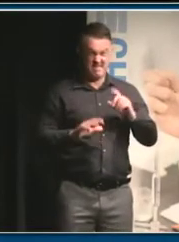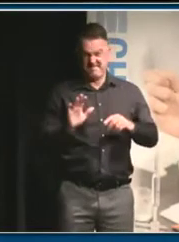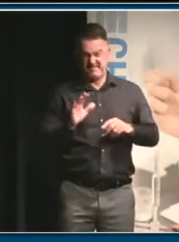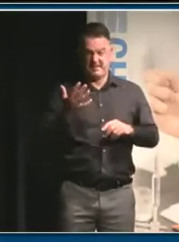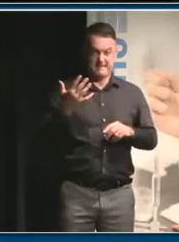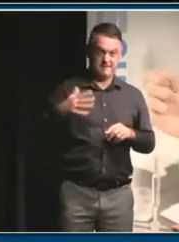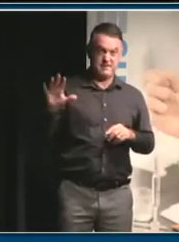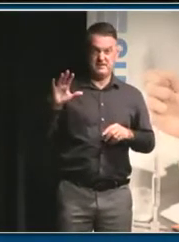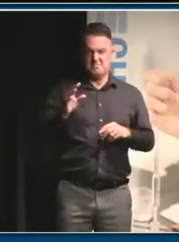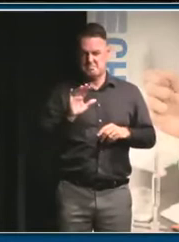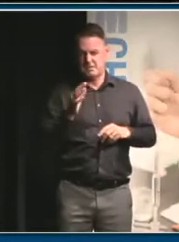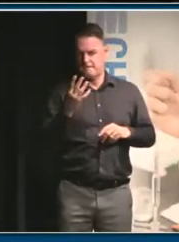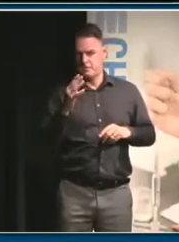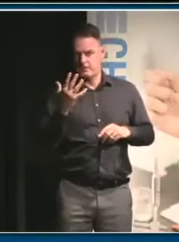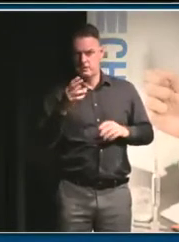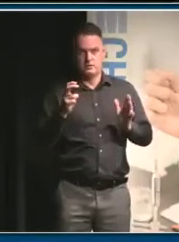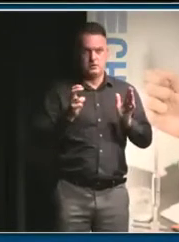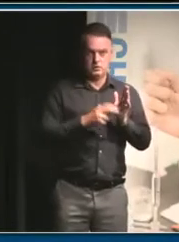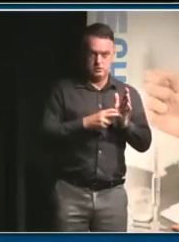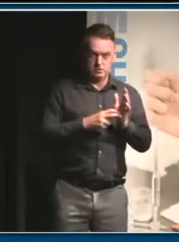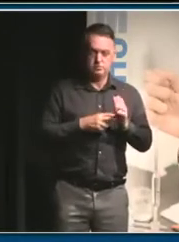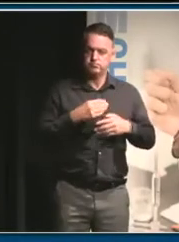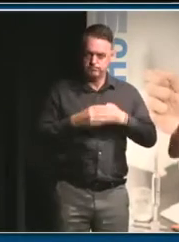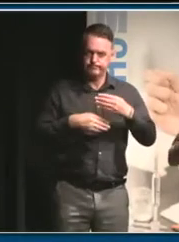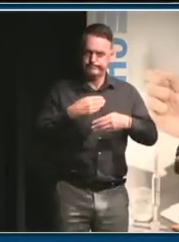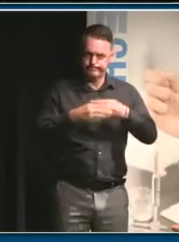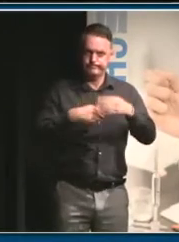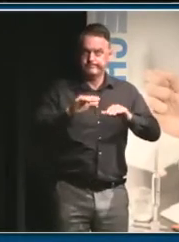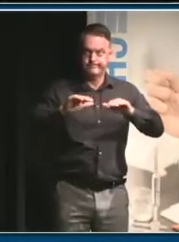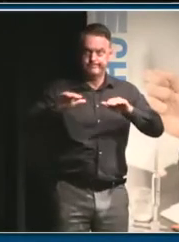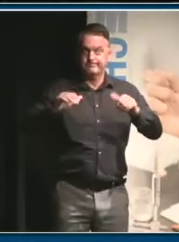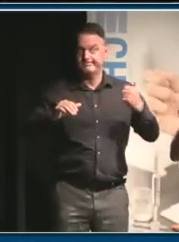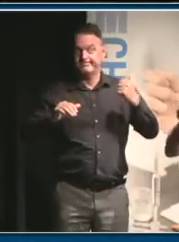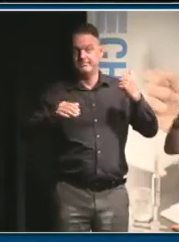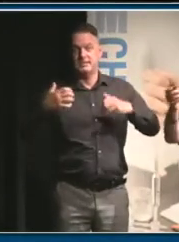maybe 45 signers. When we're gaining momentum and every year every day we get an announcement